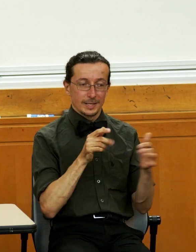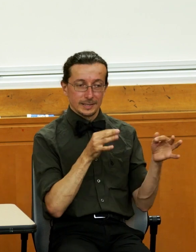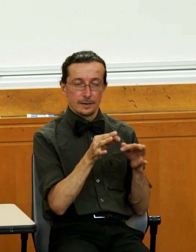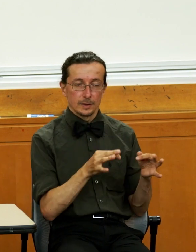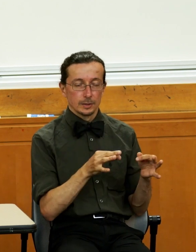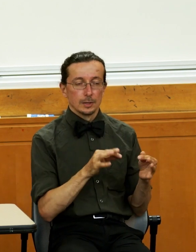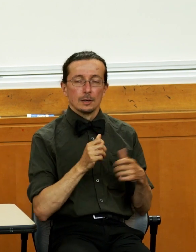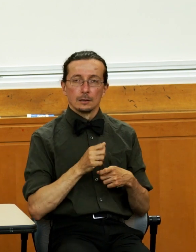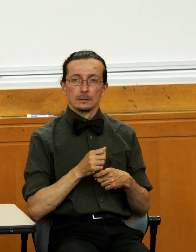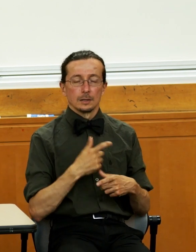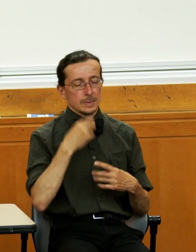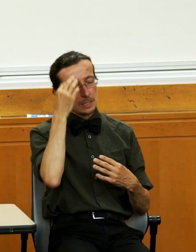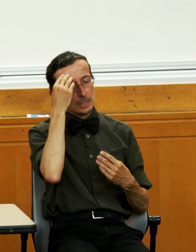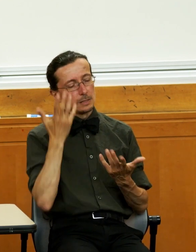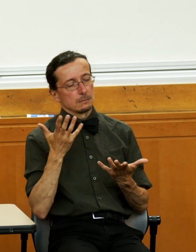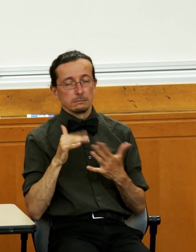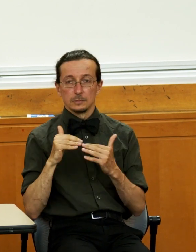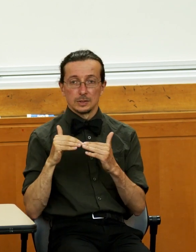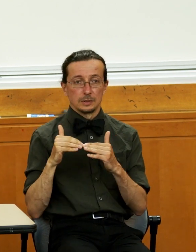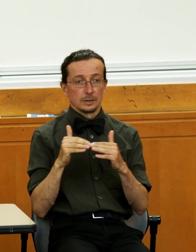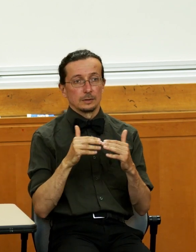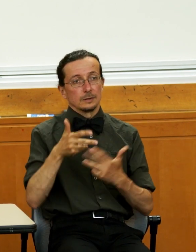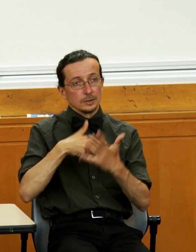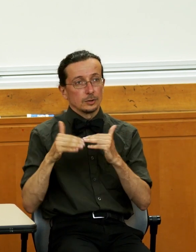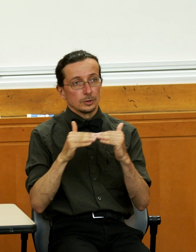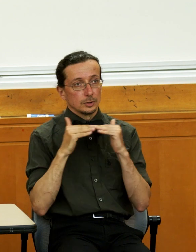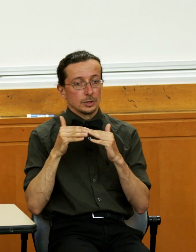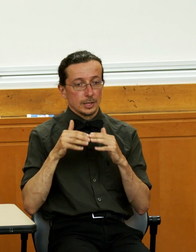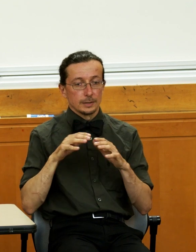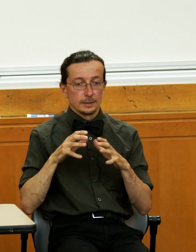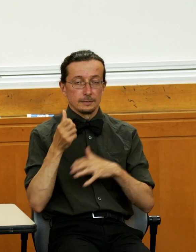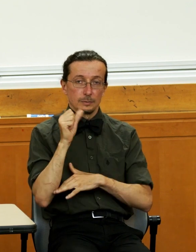the question of social justice movement or advocacy spaces as cultural spaces for me.